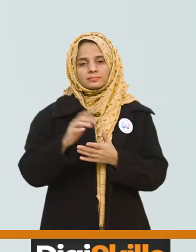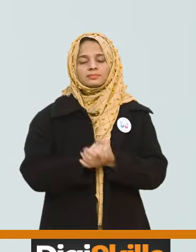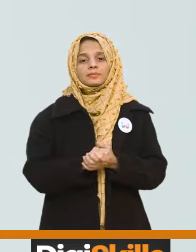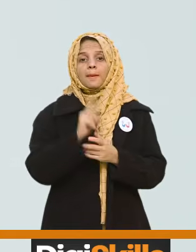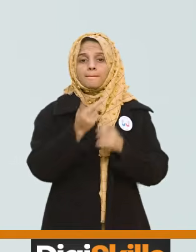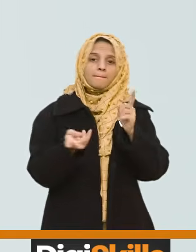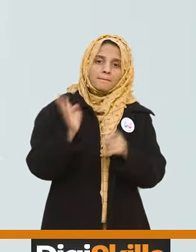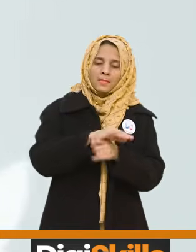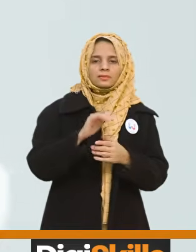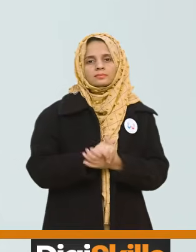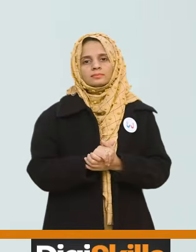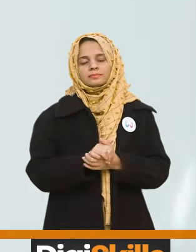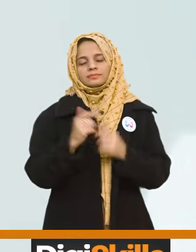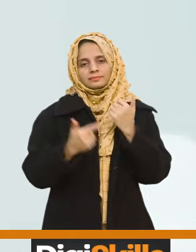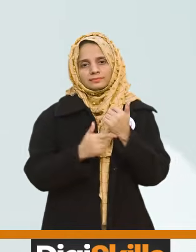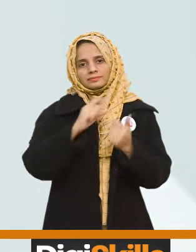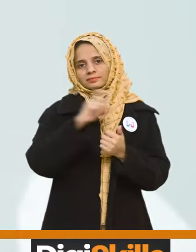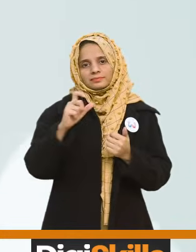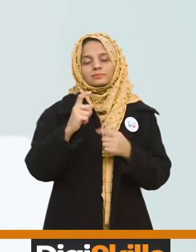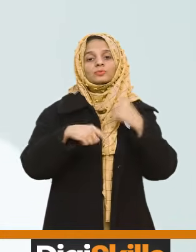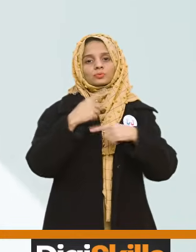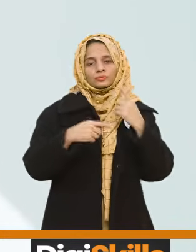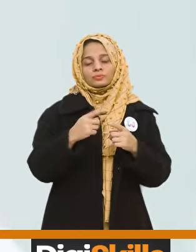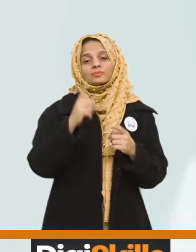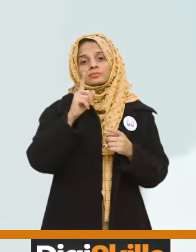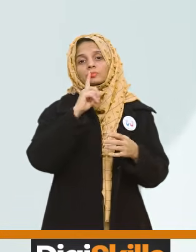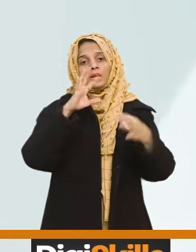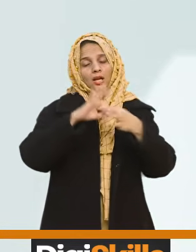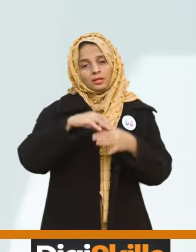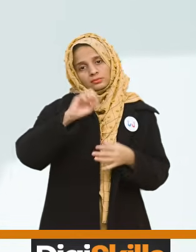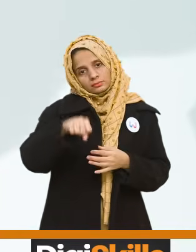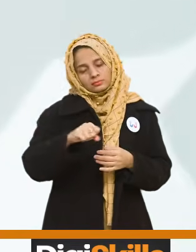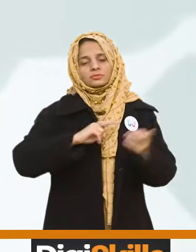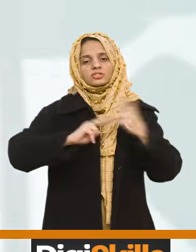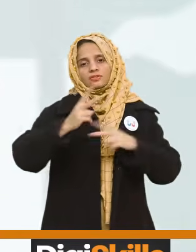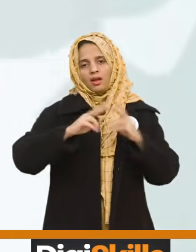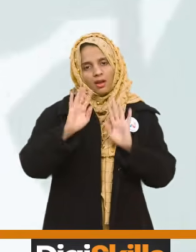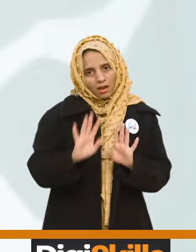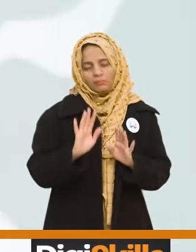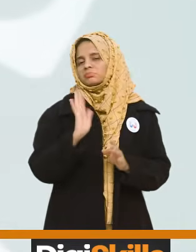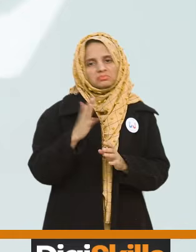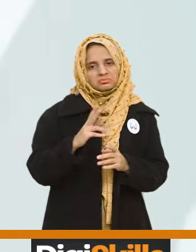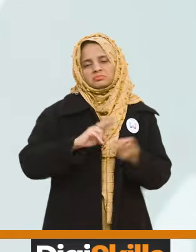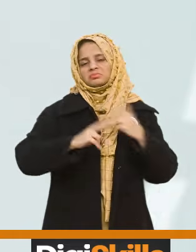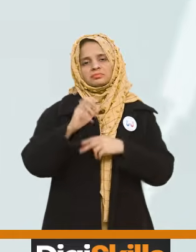after which, if the terms and conditions are mutually agreed, then they are revised, otherwise they are not.